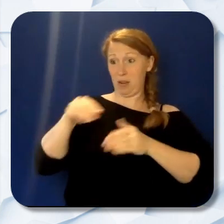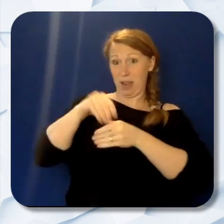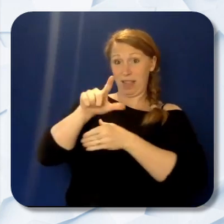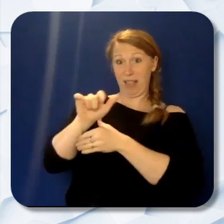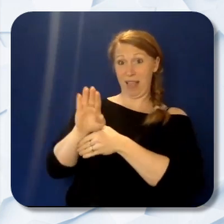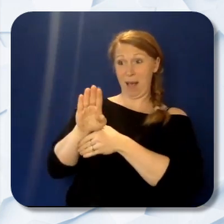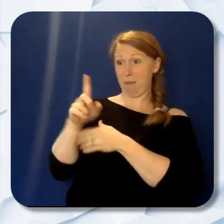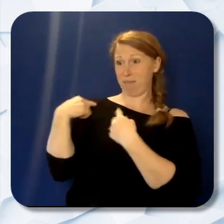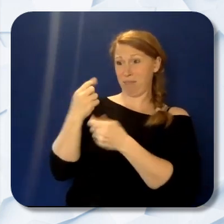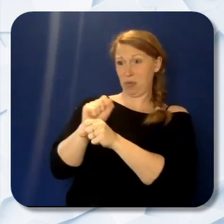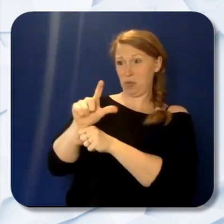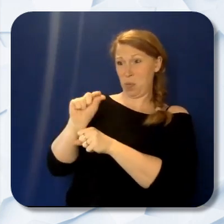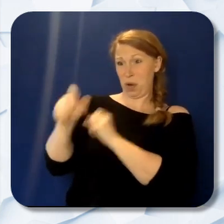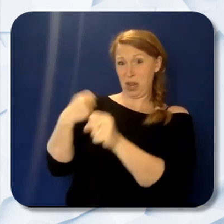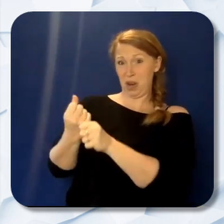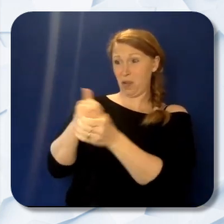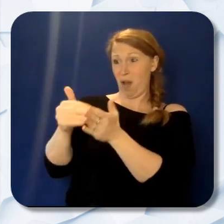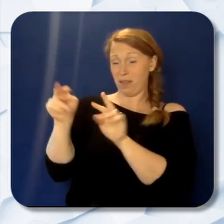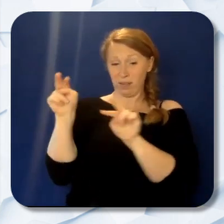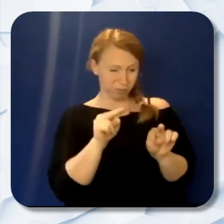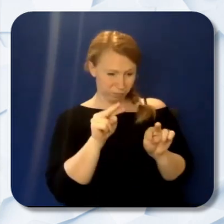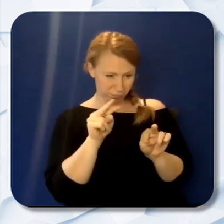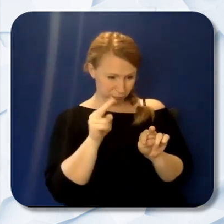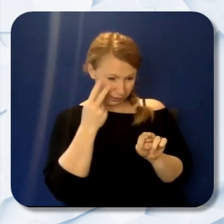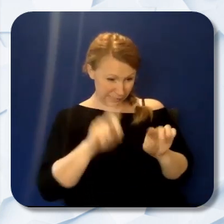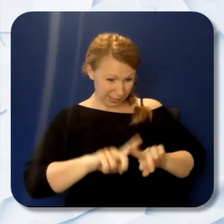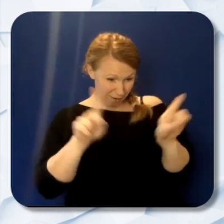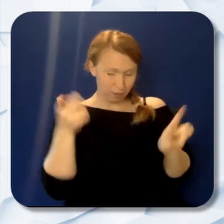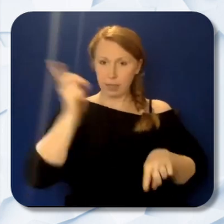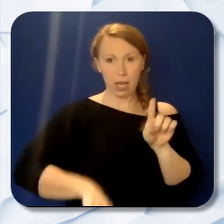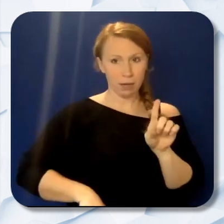tell the difference. And so again, we think it would be virtually impossible to expect someone,